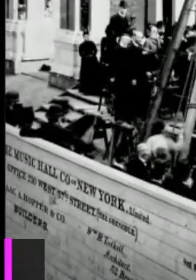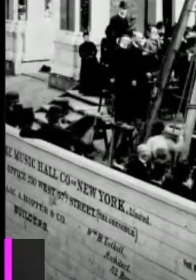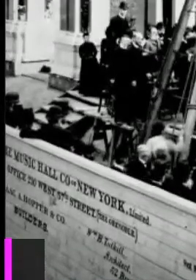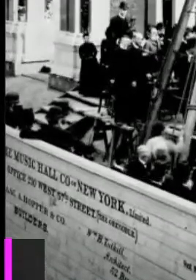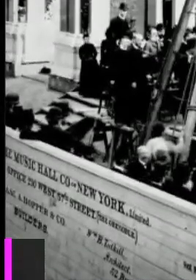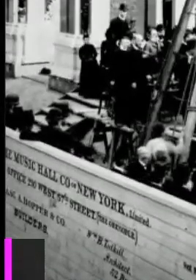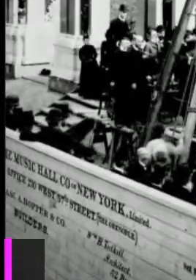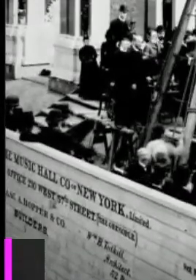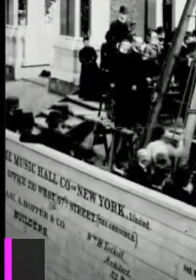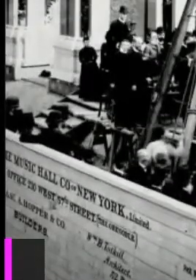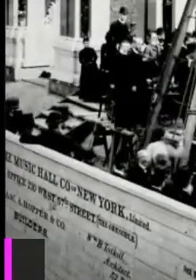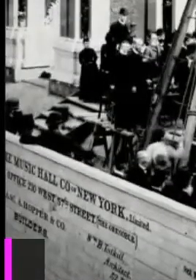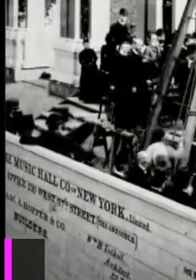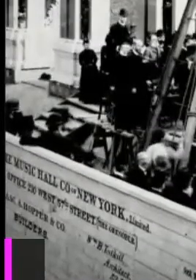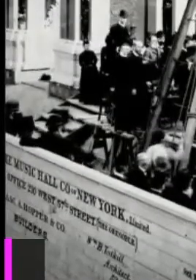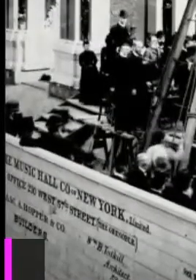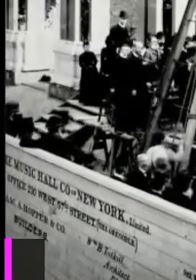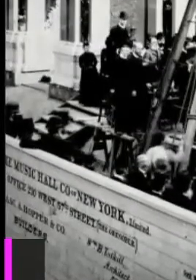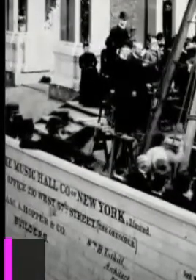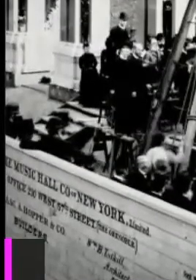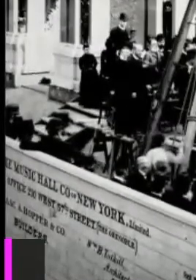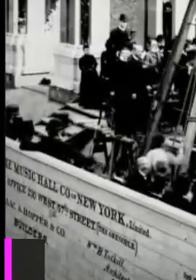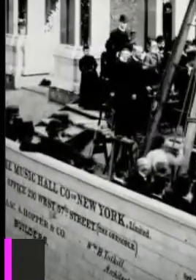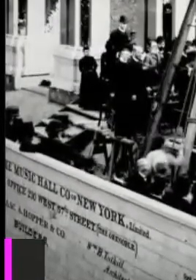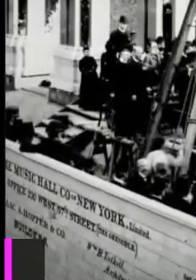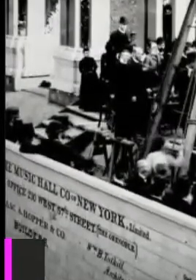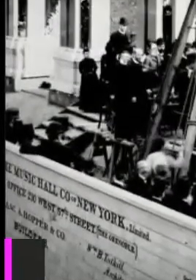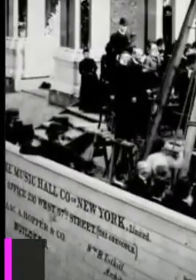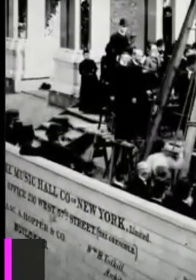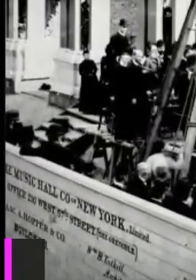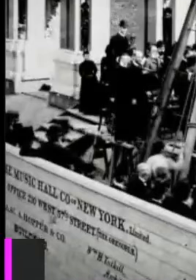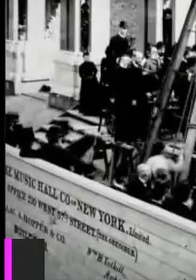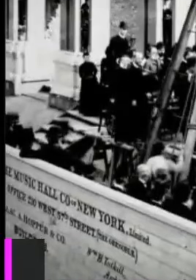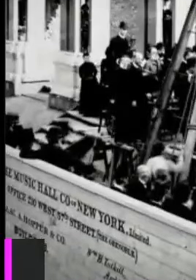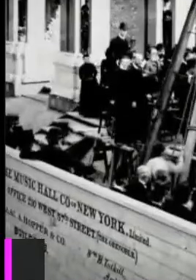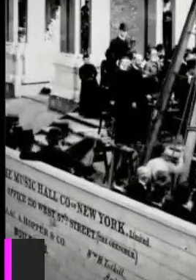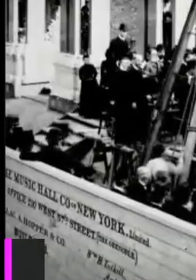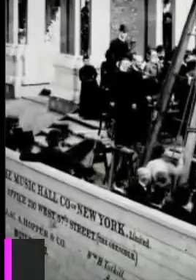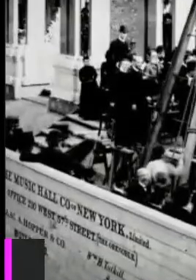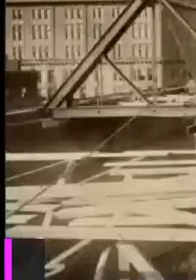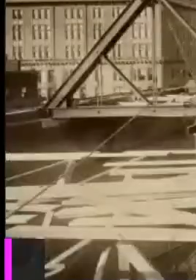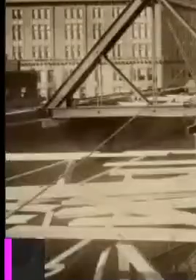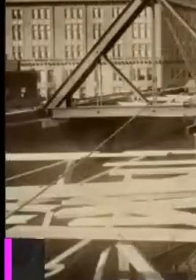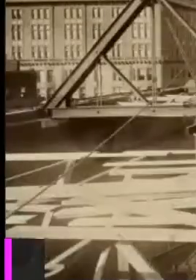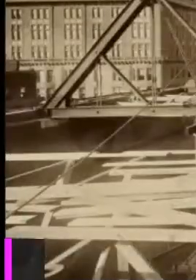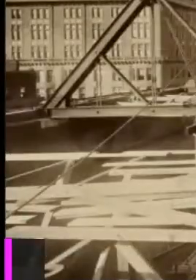In 1890, the finest steel from Andrew Carnegie's mills was used in the Hall's construction.